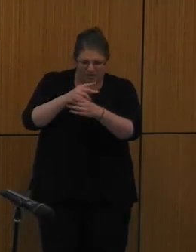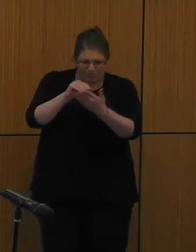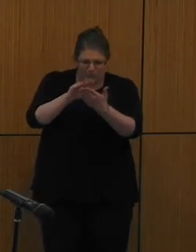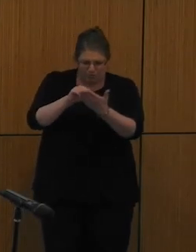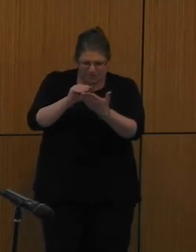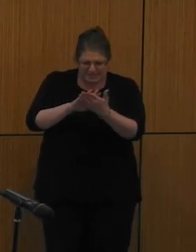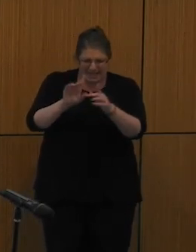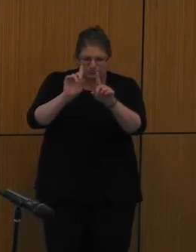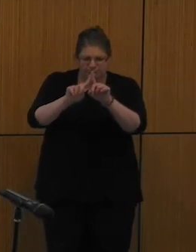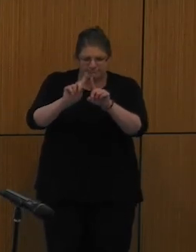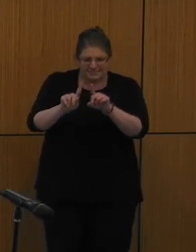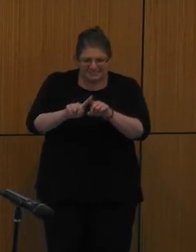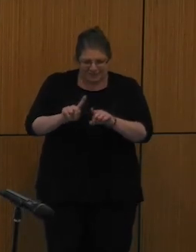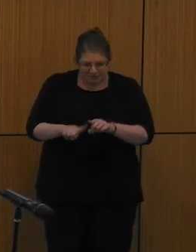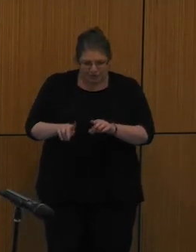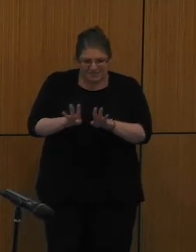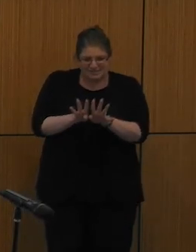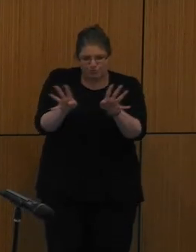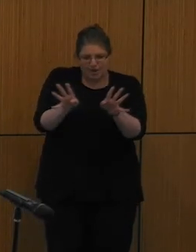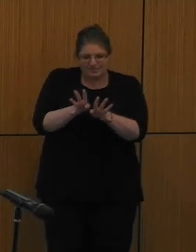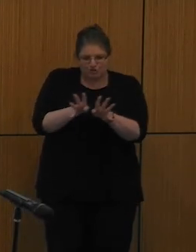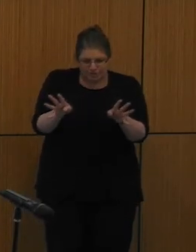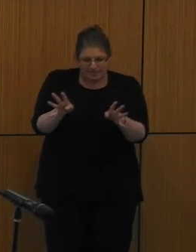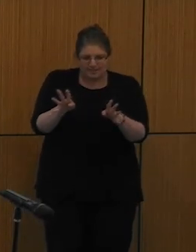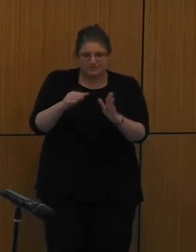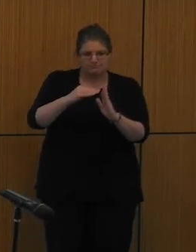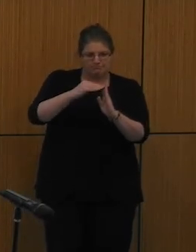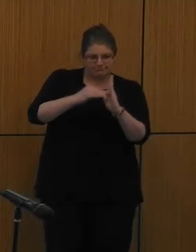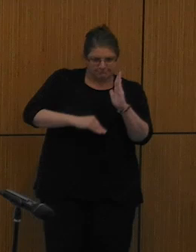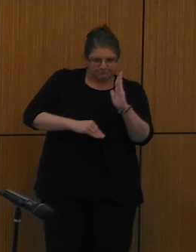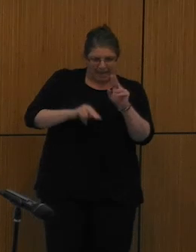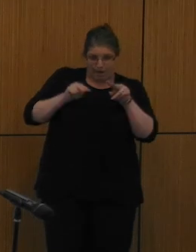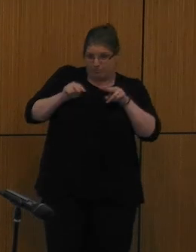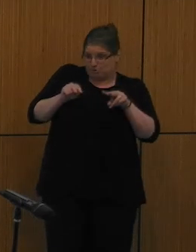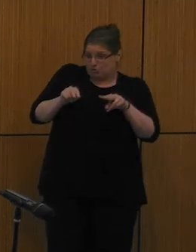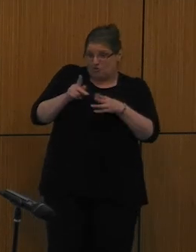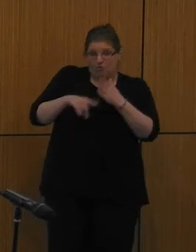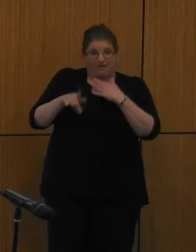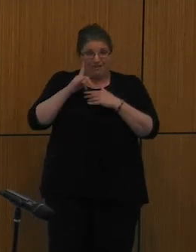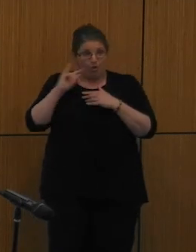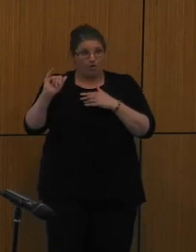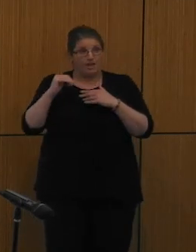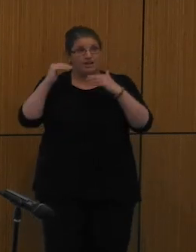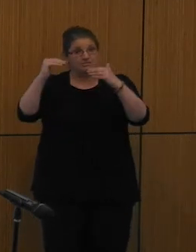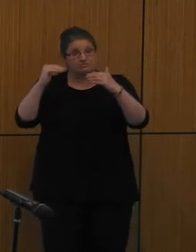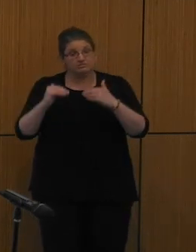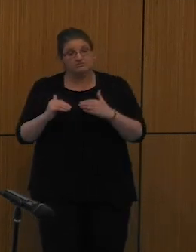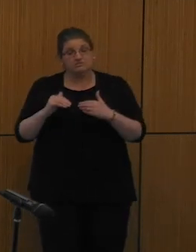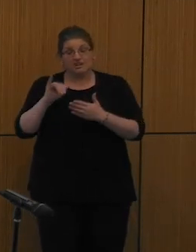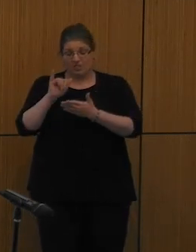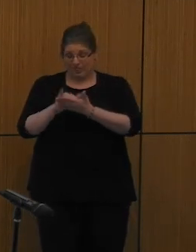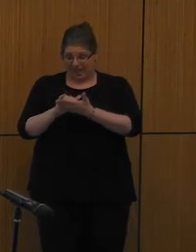that we've seen in it that we can document by just, just observing it. The next step is to take that vagus nerve and run it through a machine